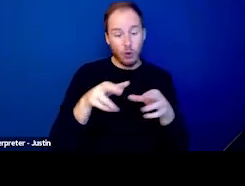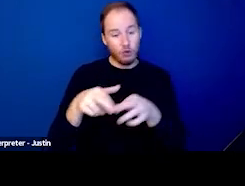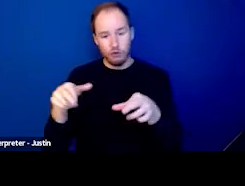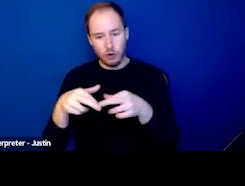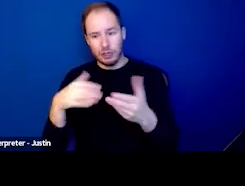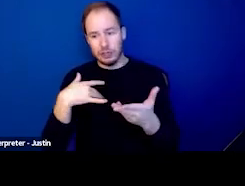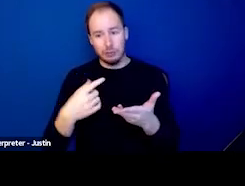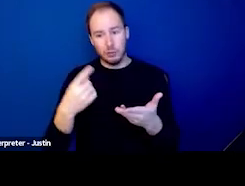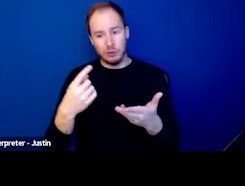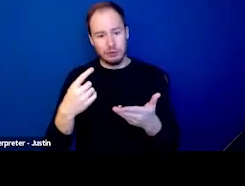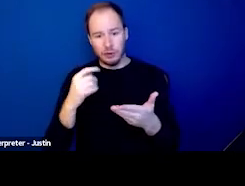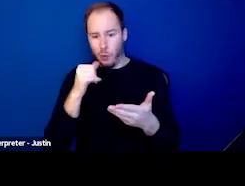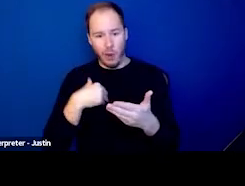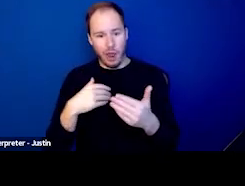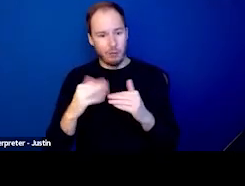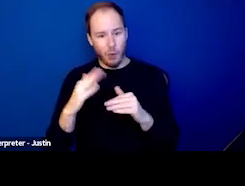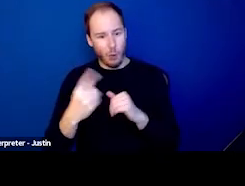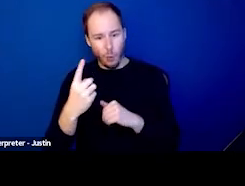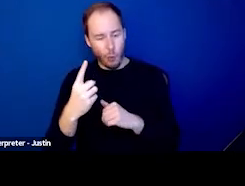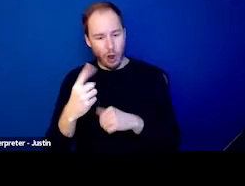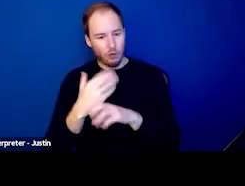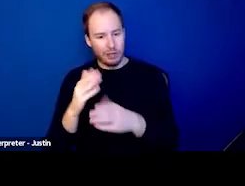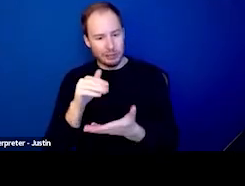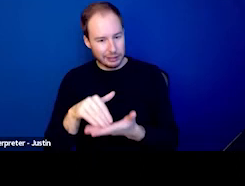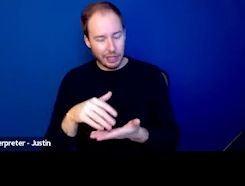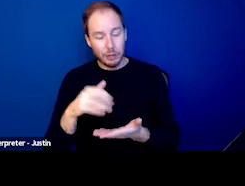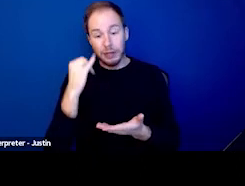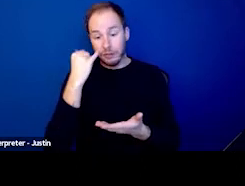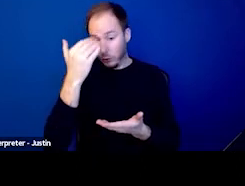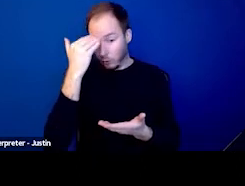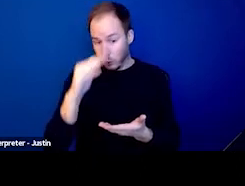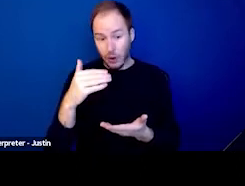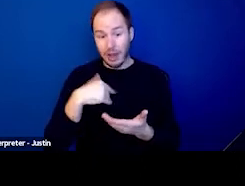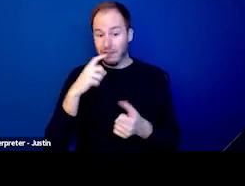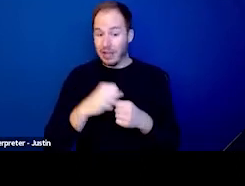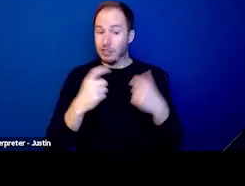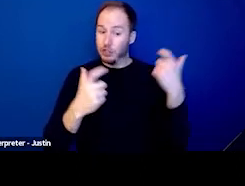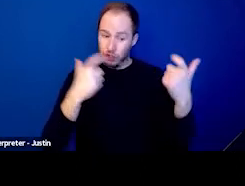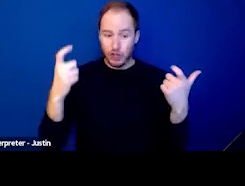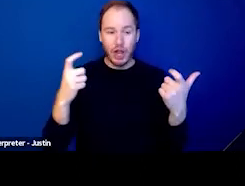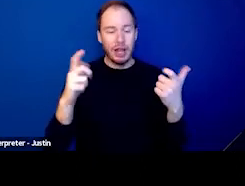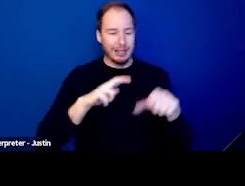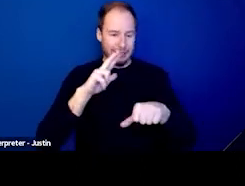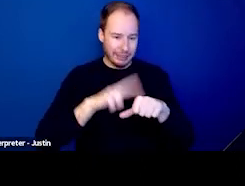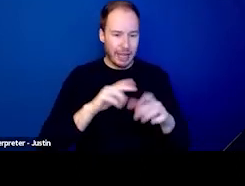than one crisis center, nor should you. But if you don't know that there's this giant national network of crisis center leaders,